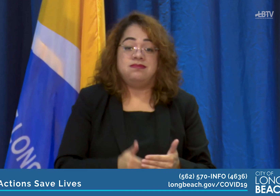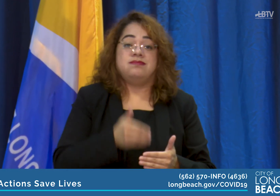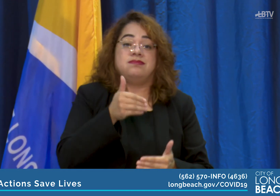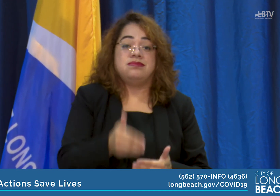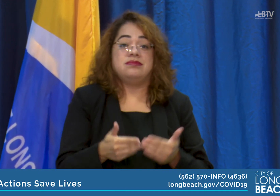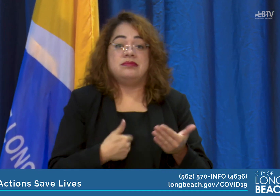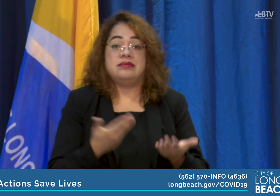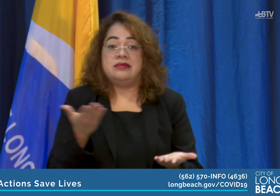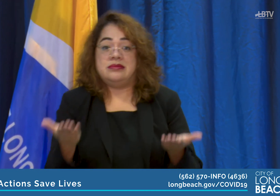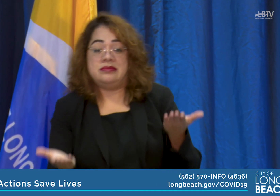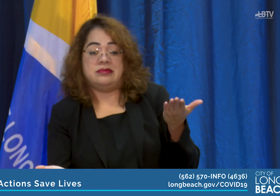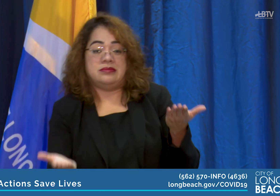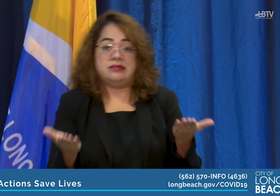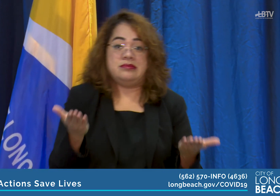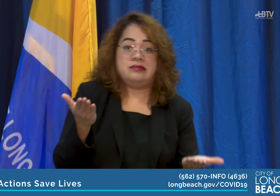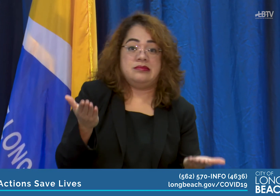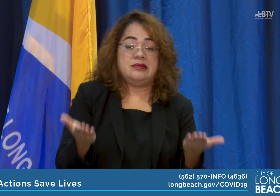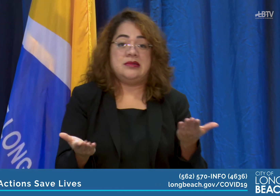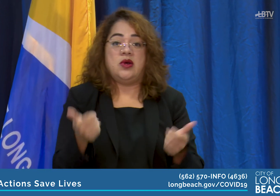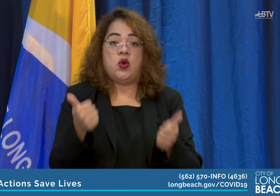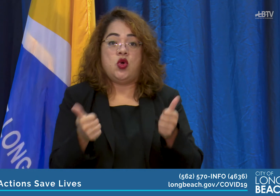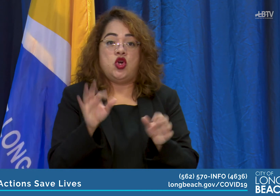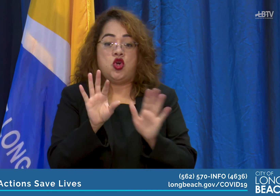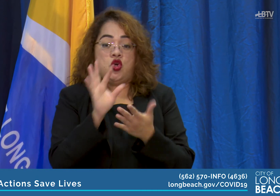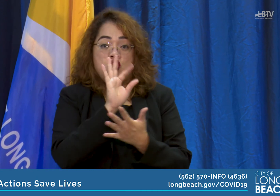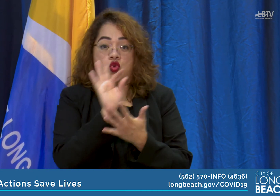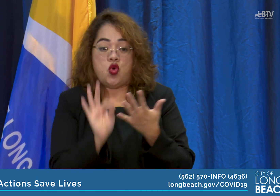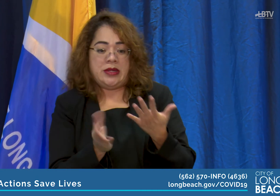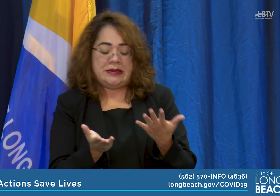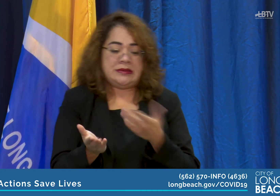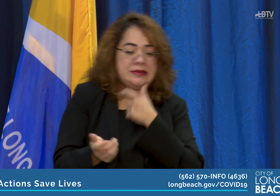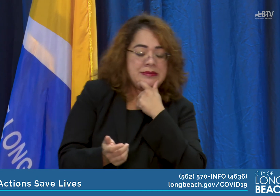what that is and what the impact is on business owners and,